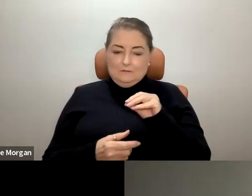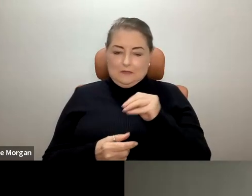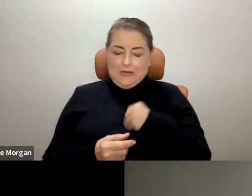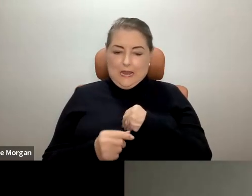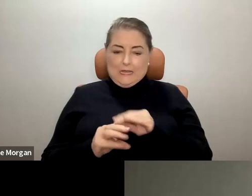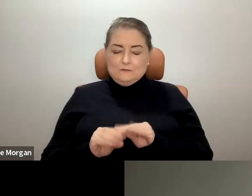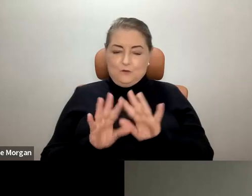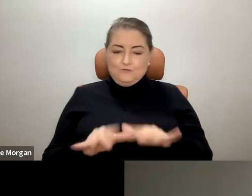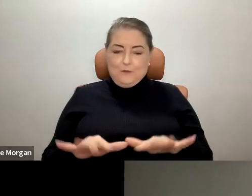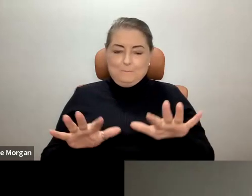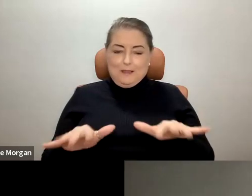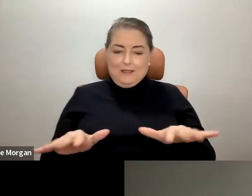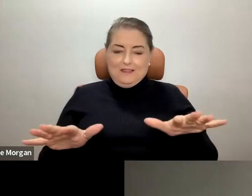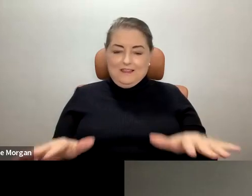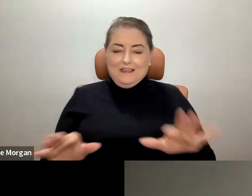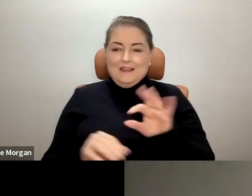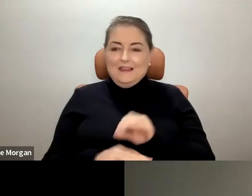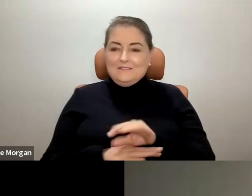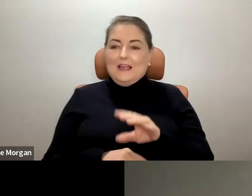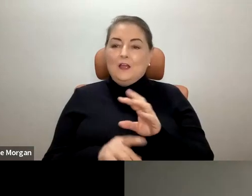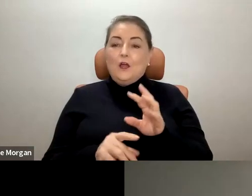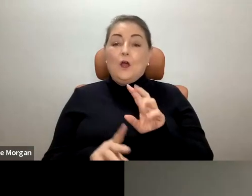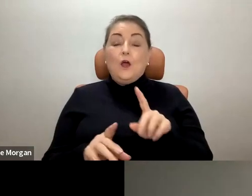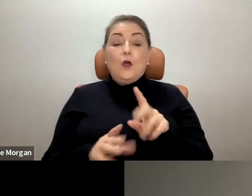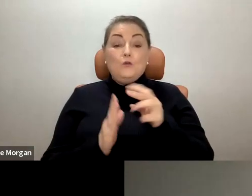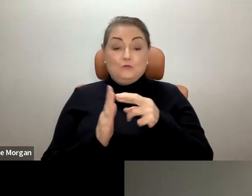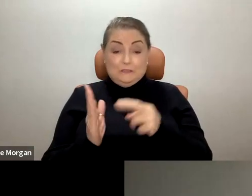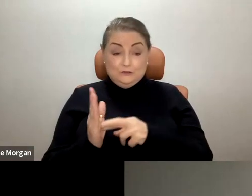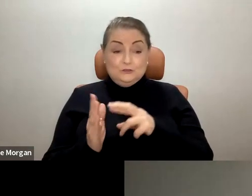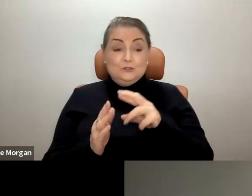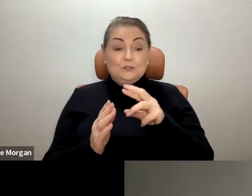effect. Registered attendees will receive a survey, we would